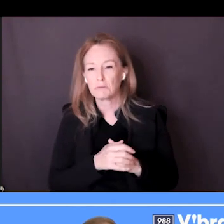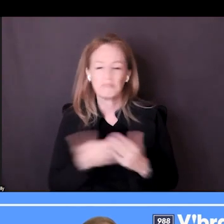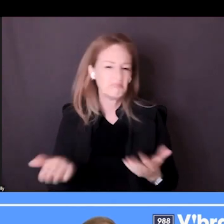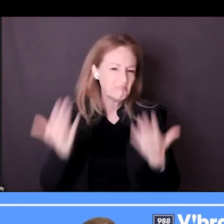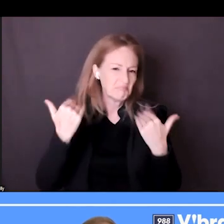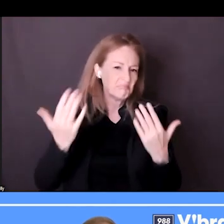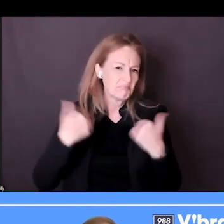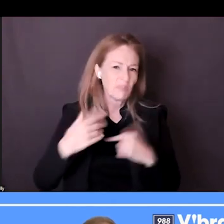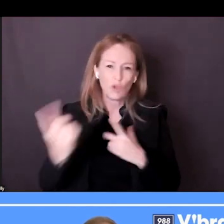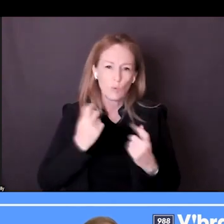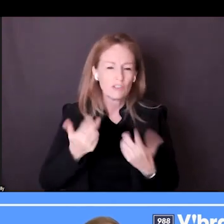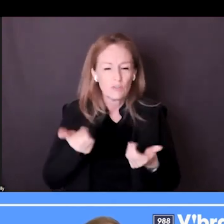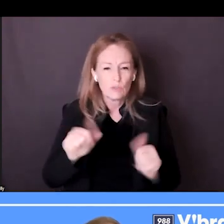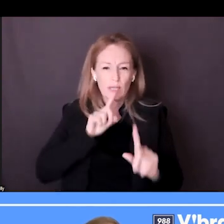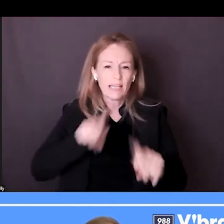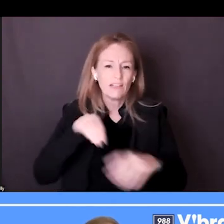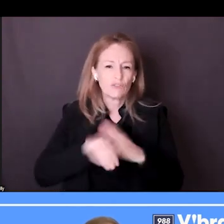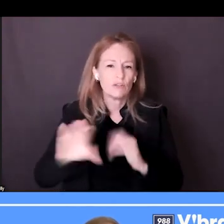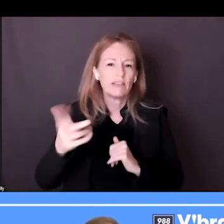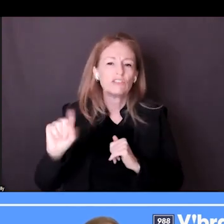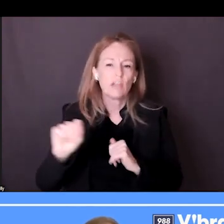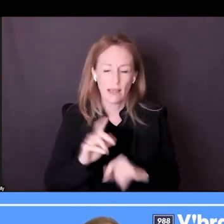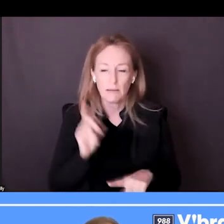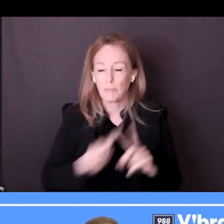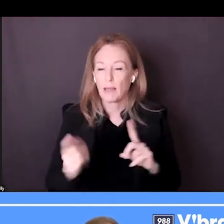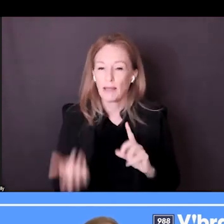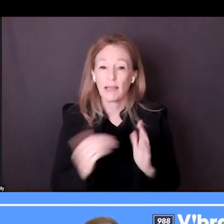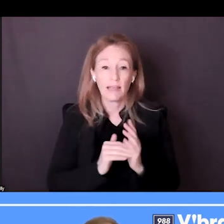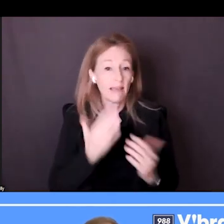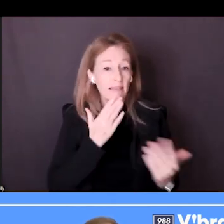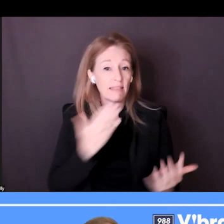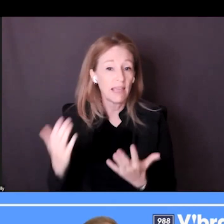THOSE IN THE CHAT. THANK YOU DOCTOR DOLE, THANK YOU RYAN FOR